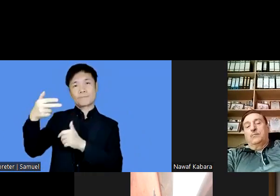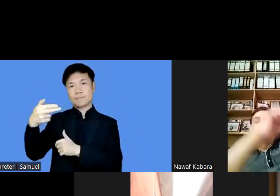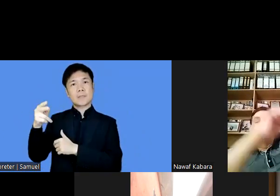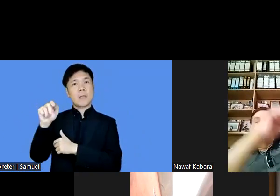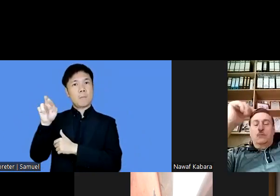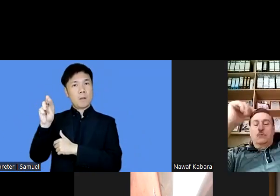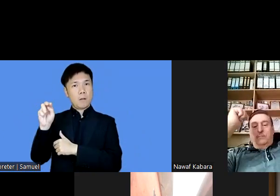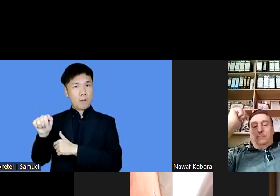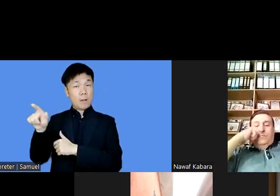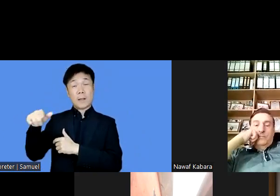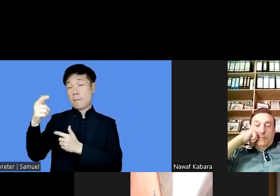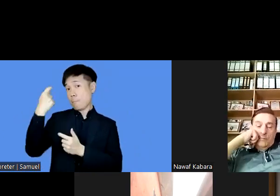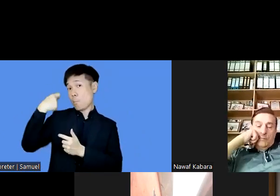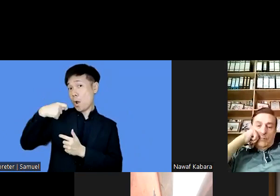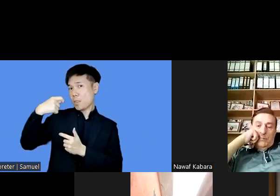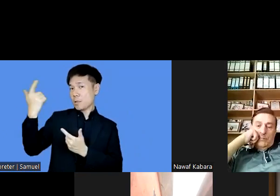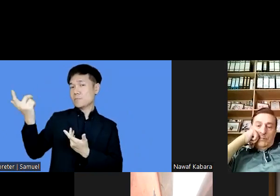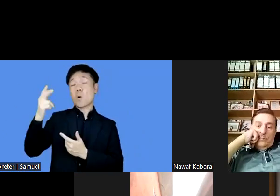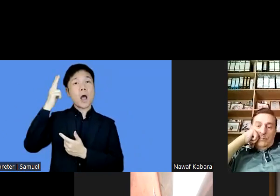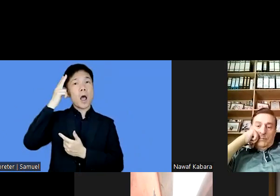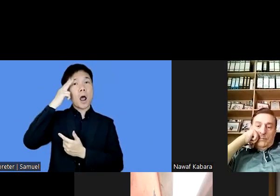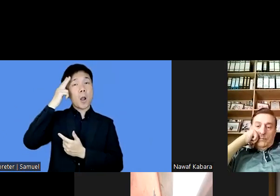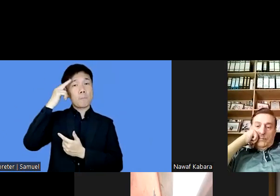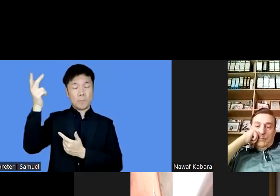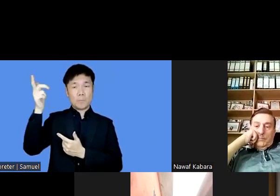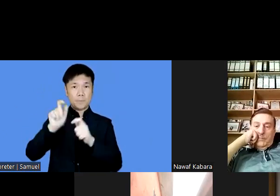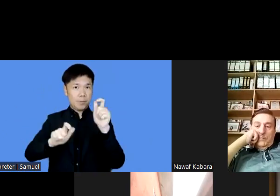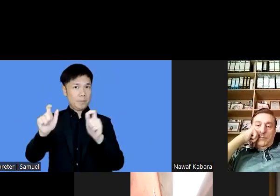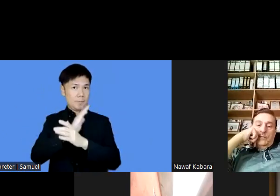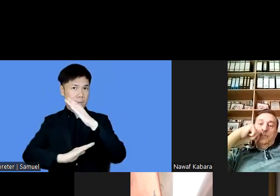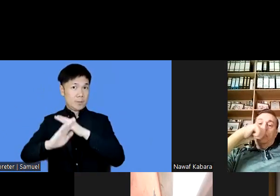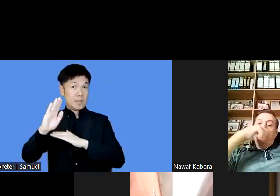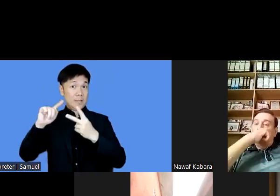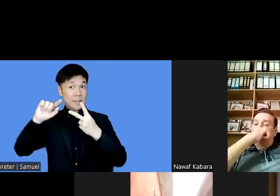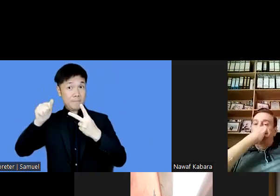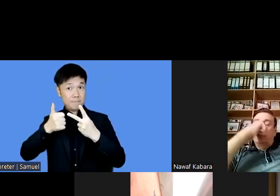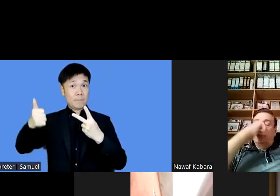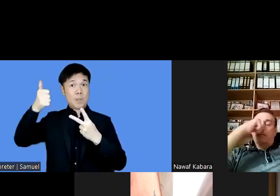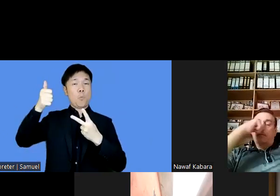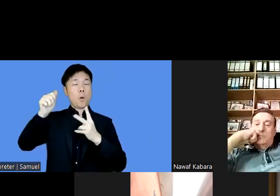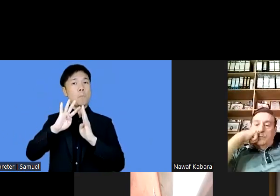With Persons of Disabilities and board February in of the National Disability Alliance will